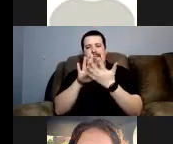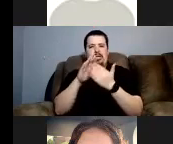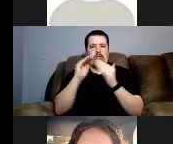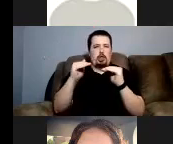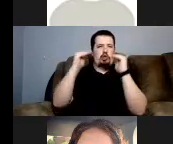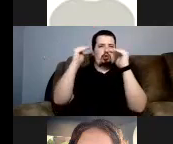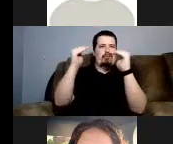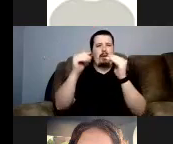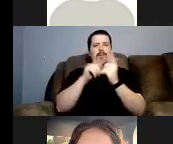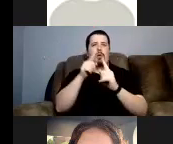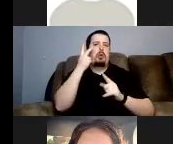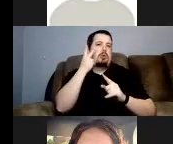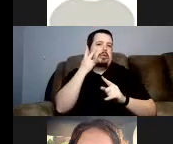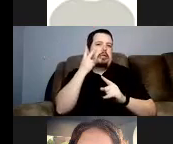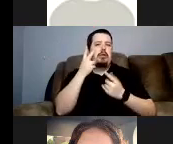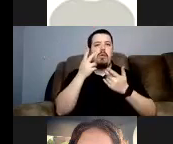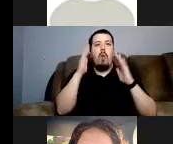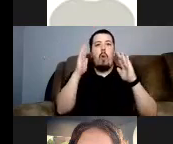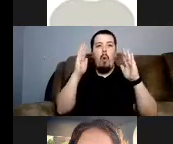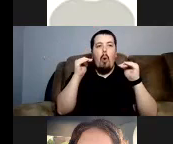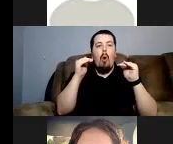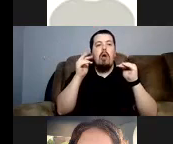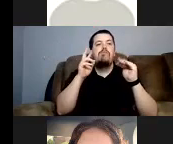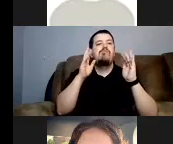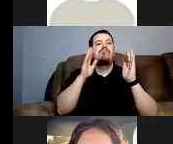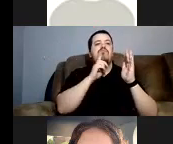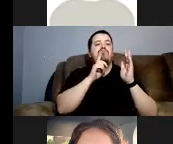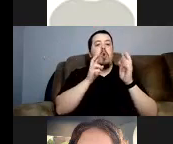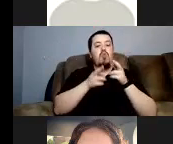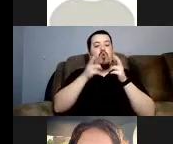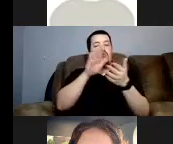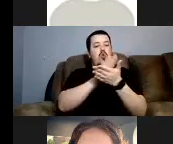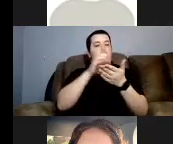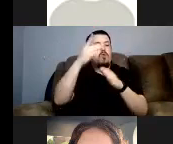we'll see what happens. We hope that it's rewarding uh schools for improving their their student